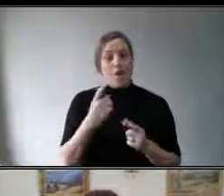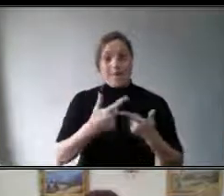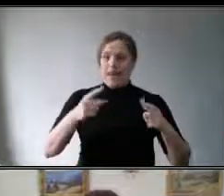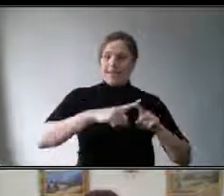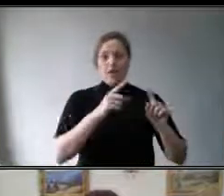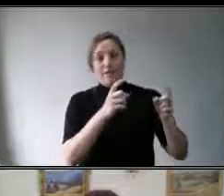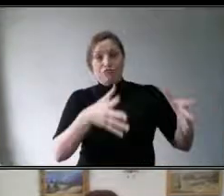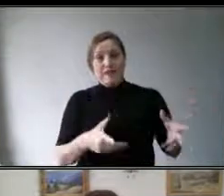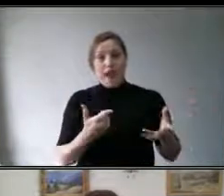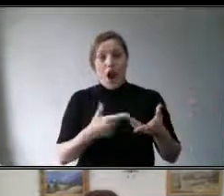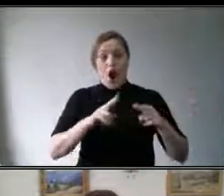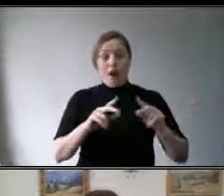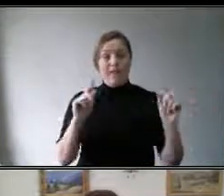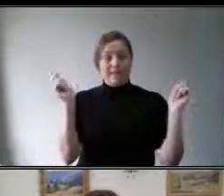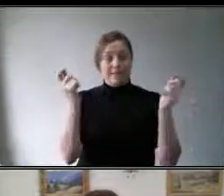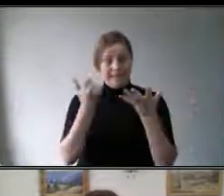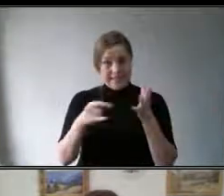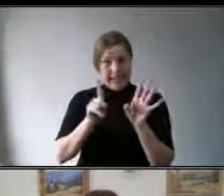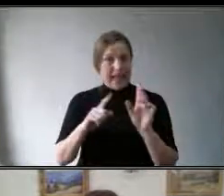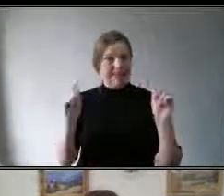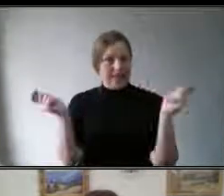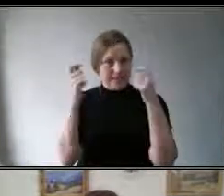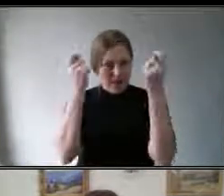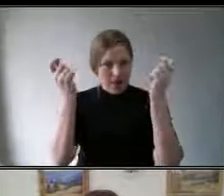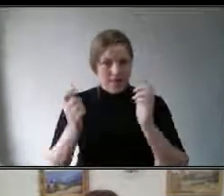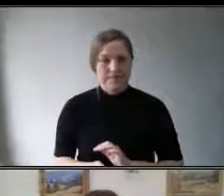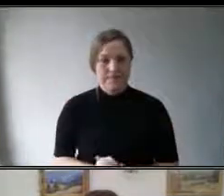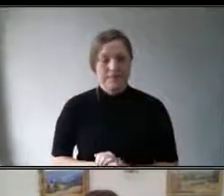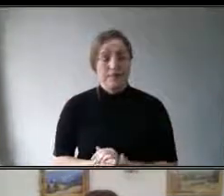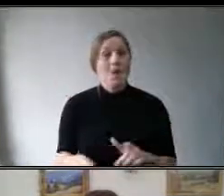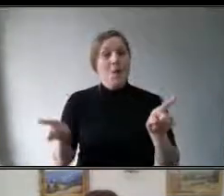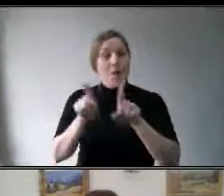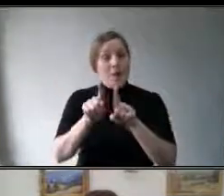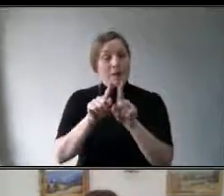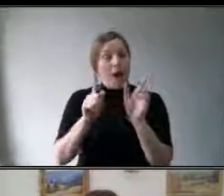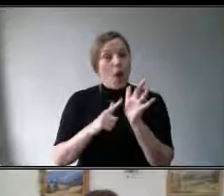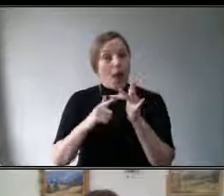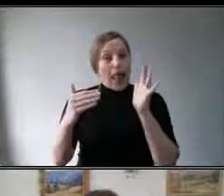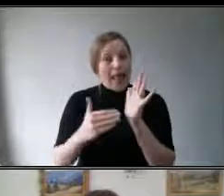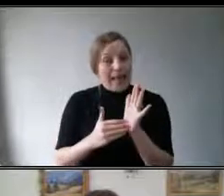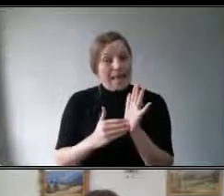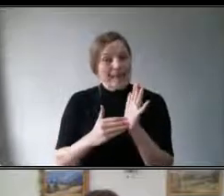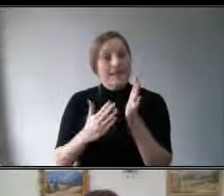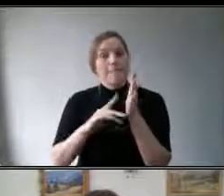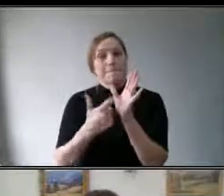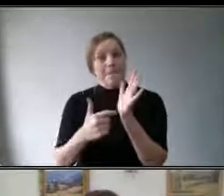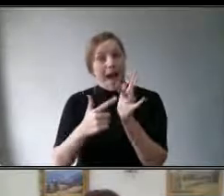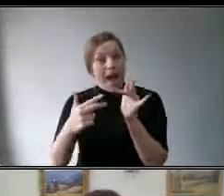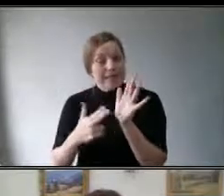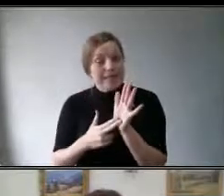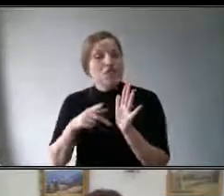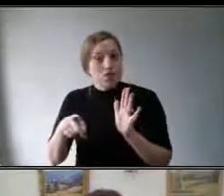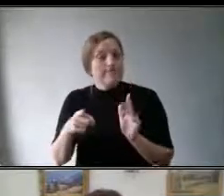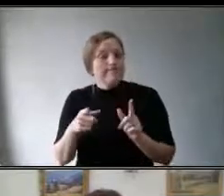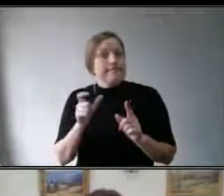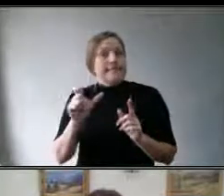and we also have liz martin who is the interim ceo at accessible arts which is which was a partner